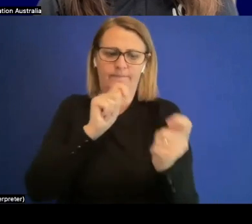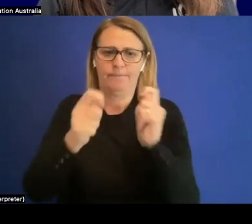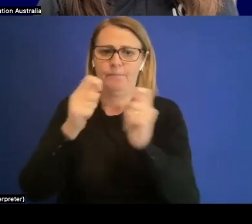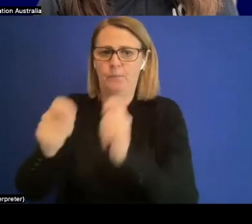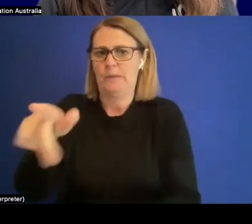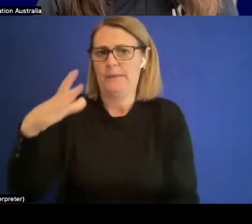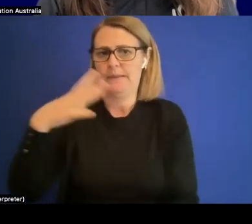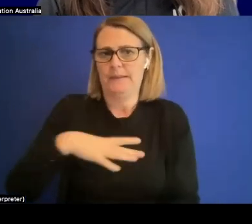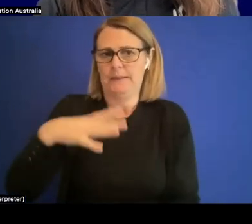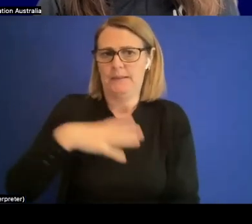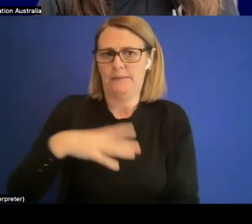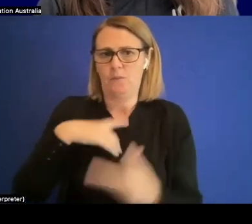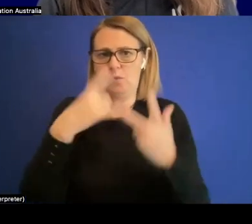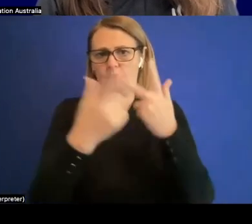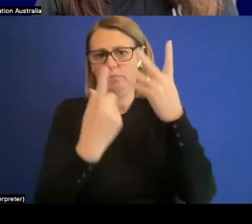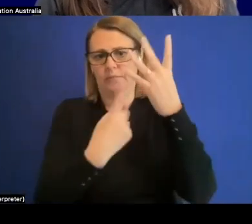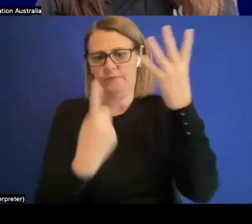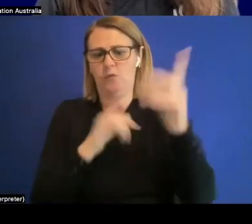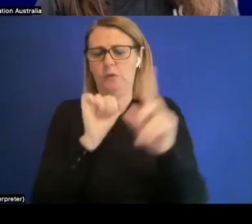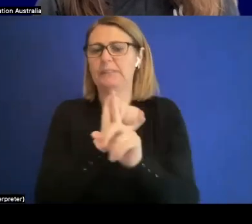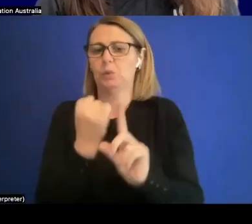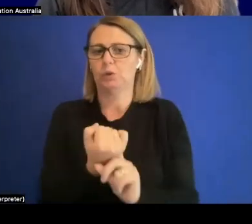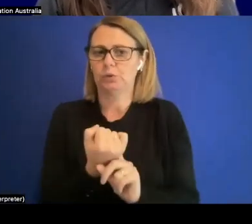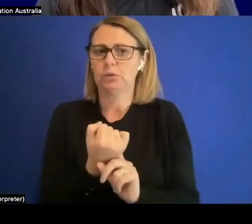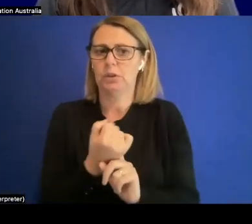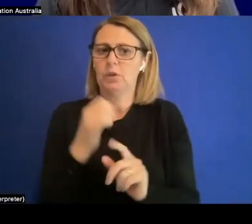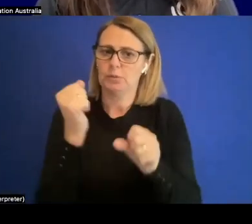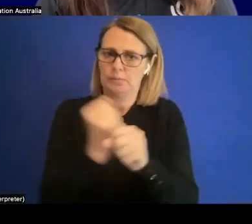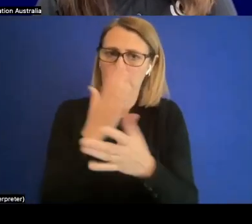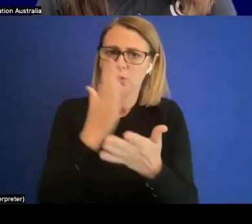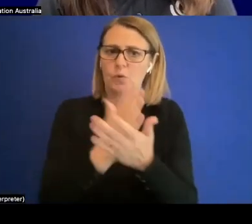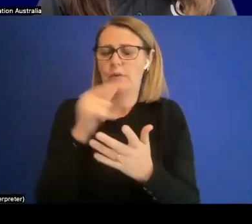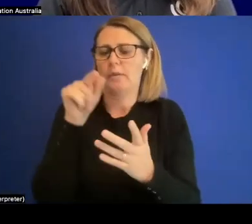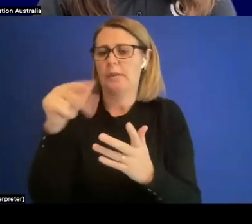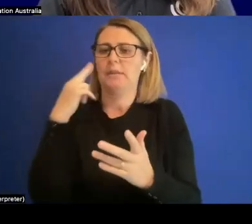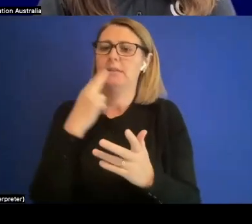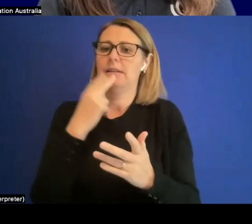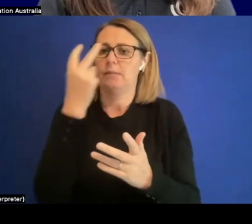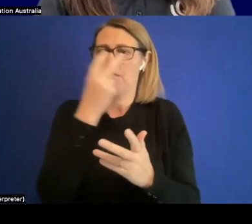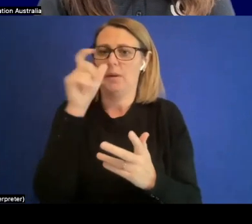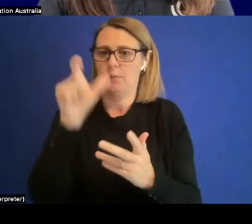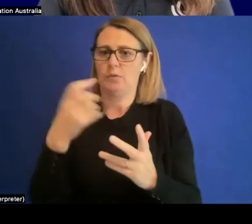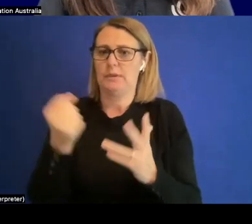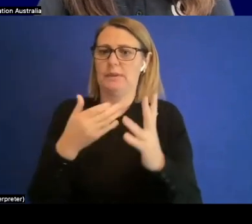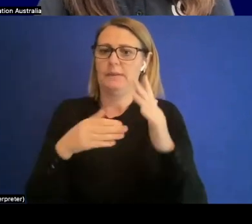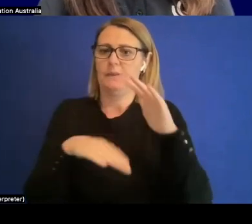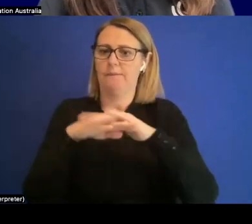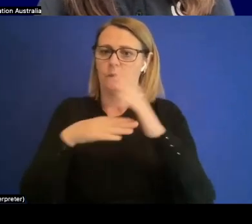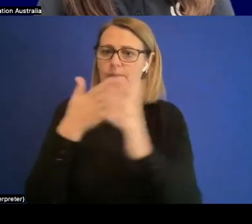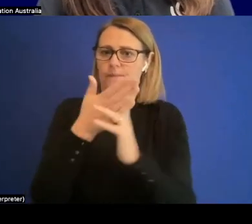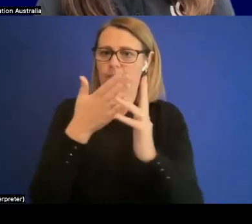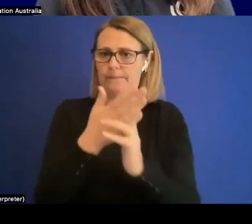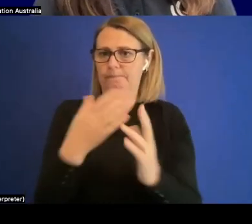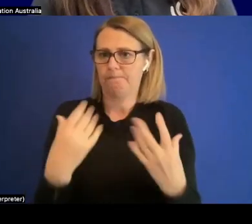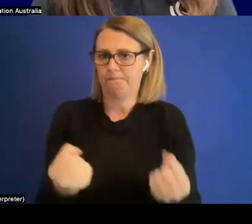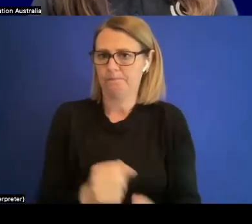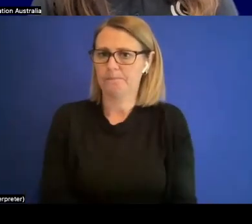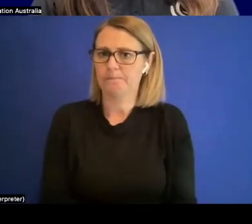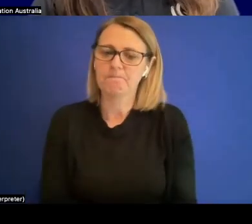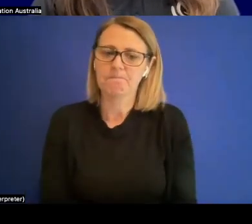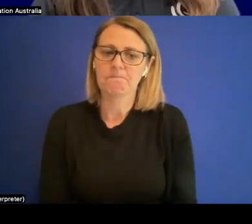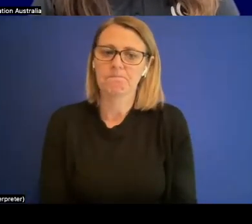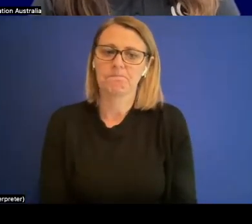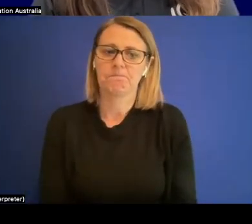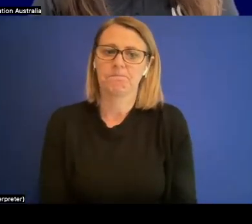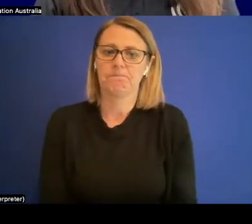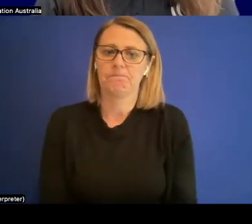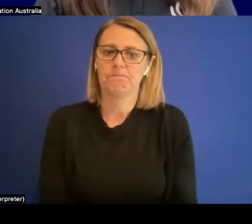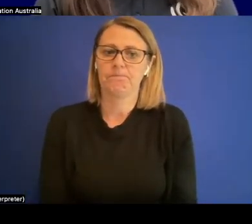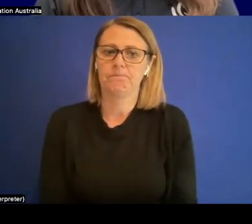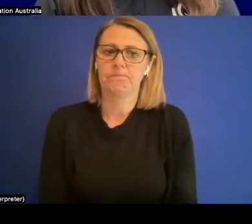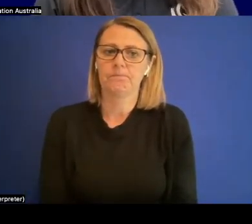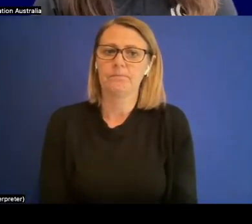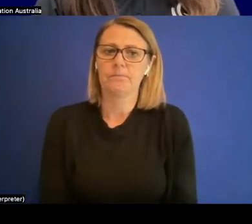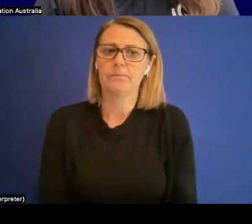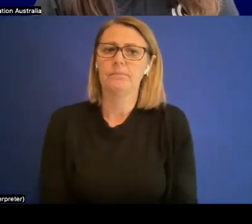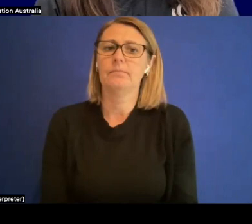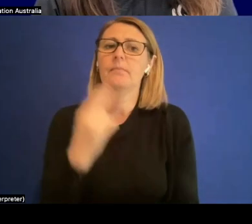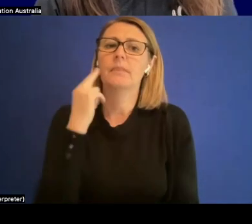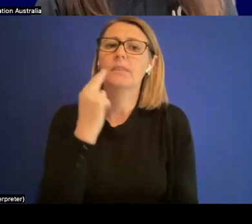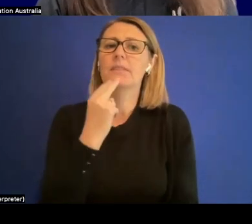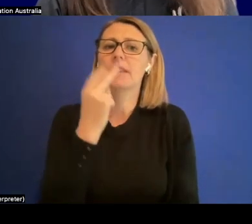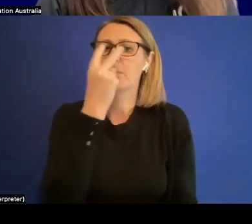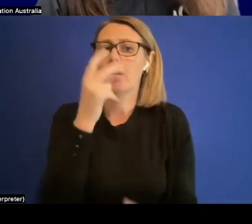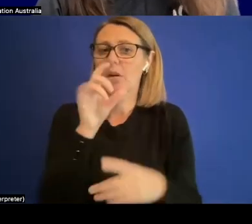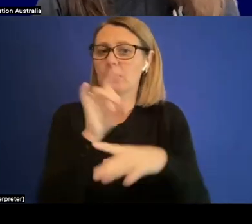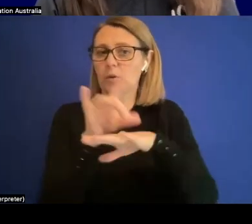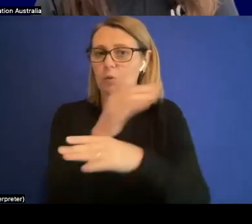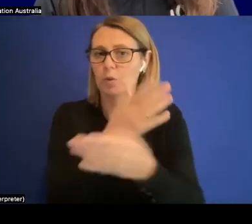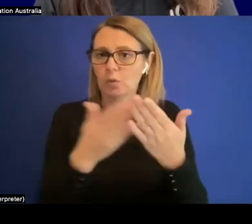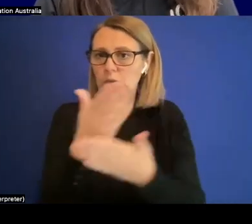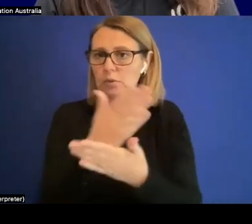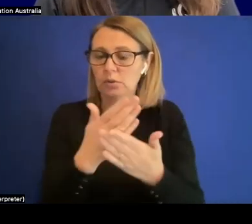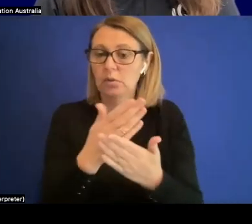in a variety of settings to ensure full access. The deafblind consultant may be, but not always,